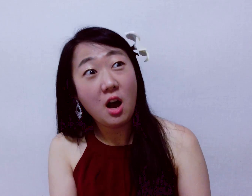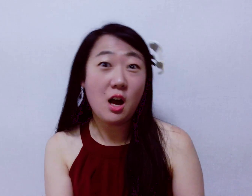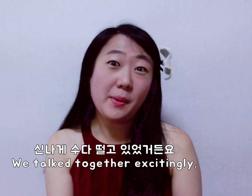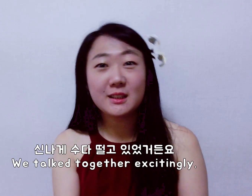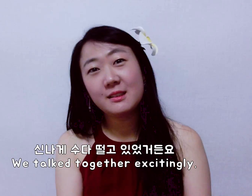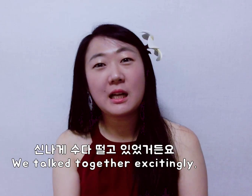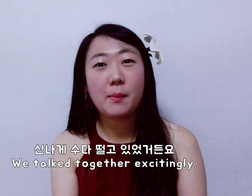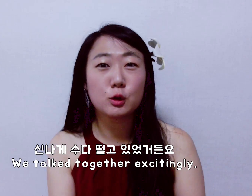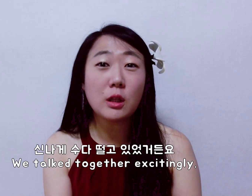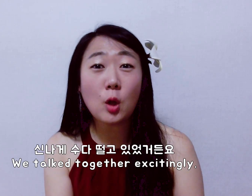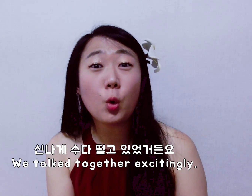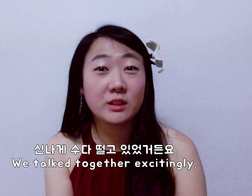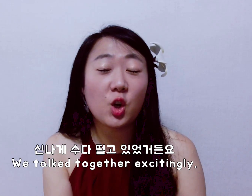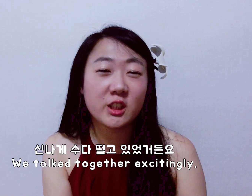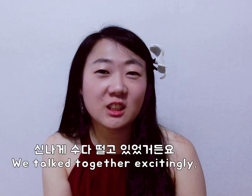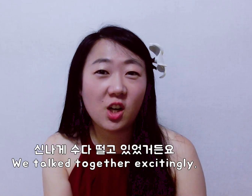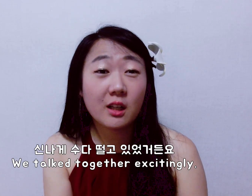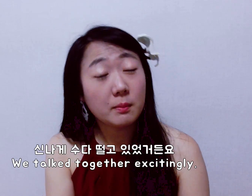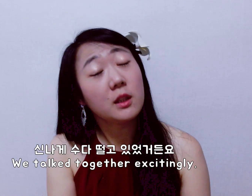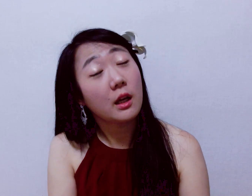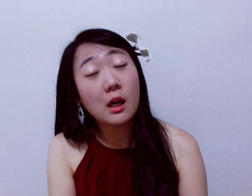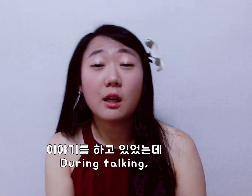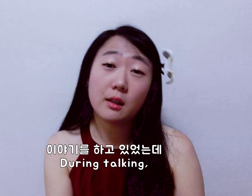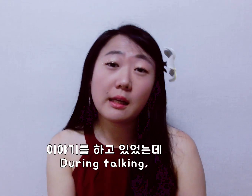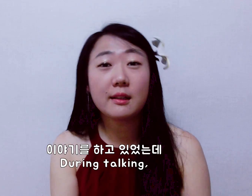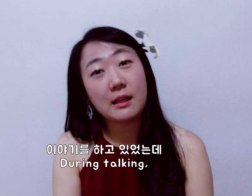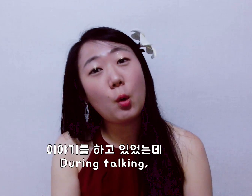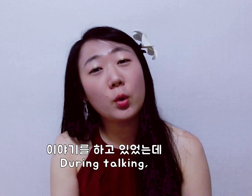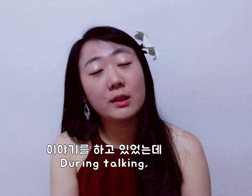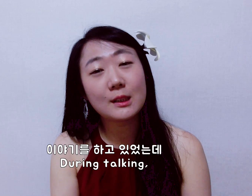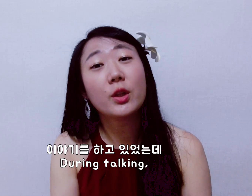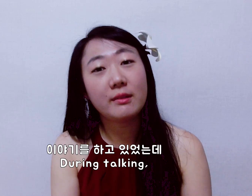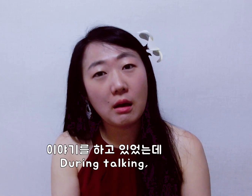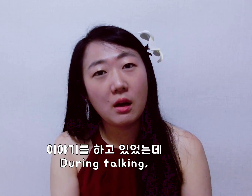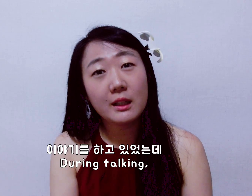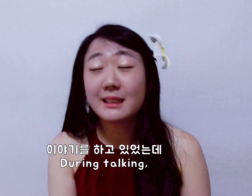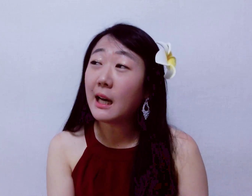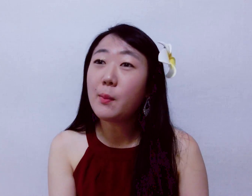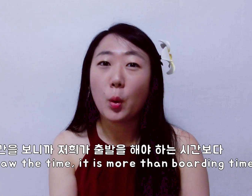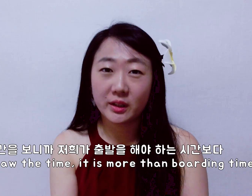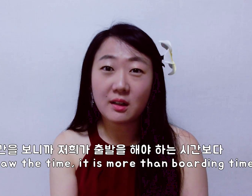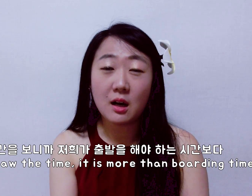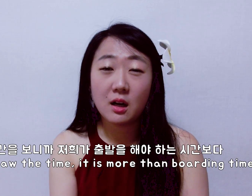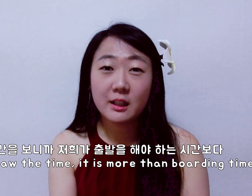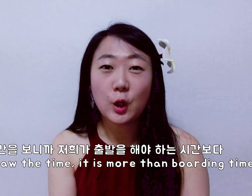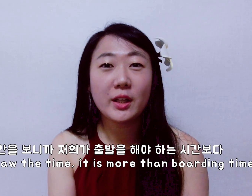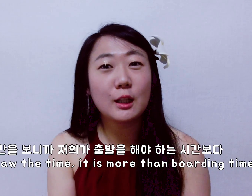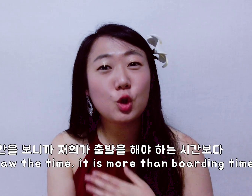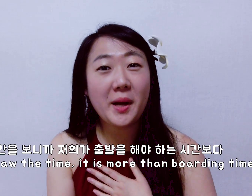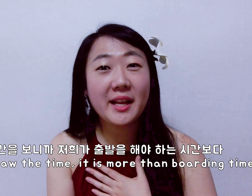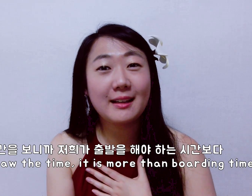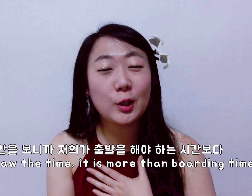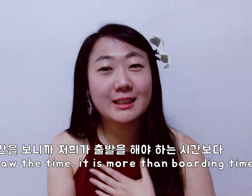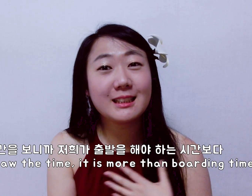we felt happy because we sit next to each other신나게 수다 떨고 있었거든 요we talked together excitingly. 이야기를 하고 있었는데 during talking 시간을 보니까 저희가 출발을 해야